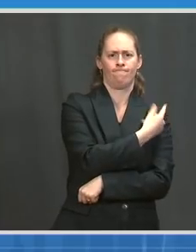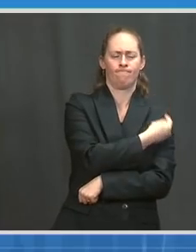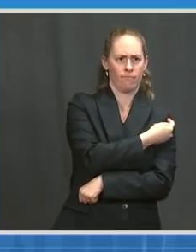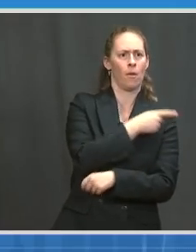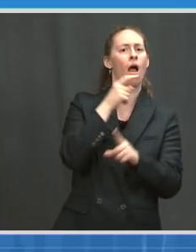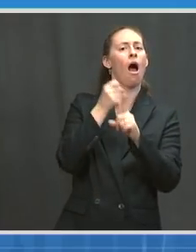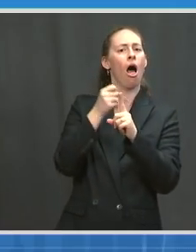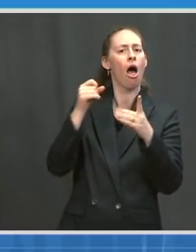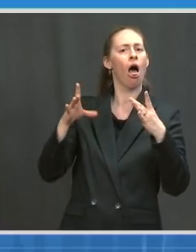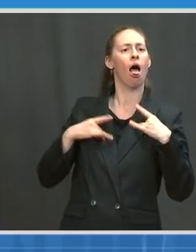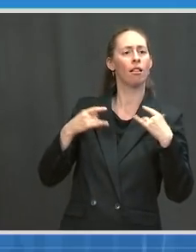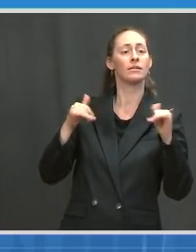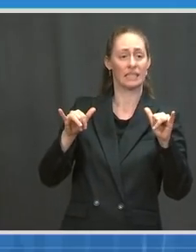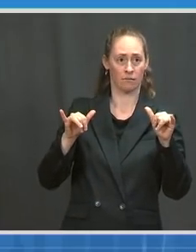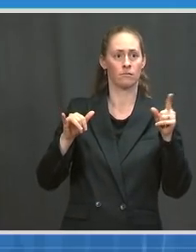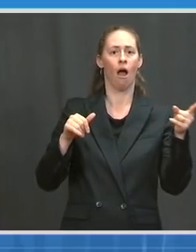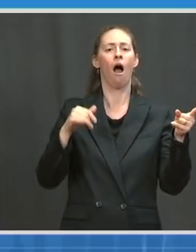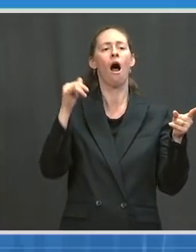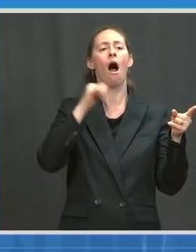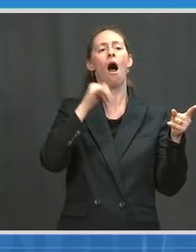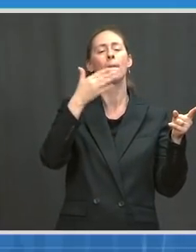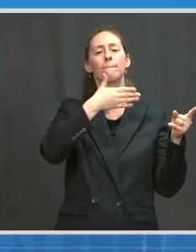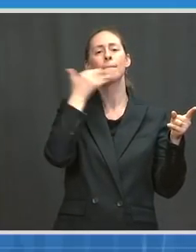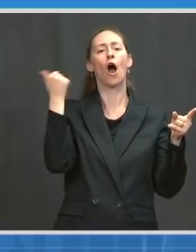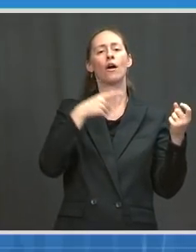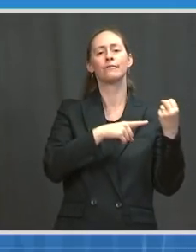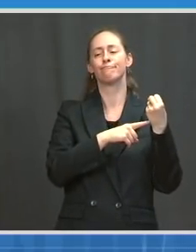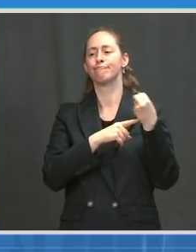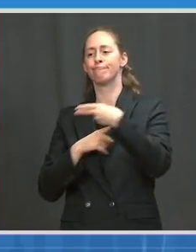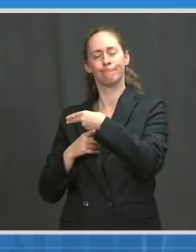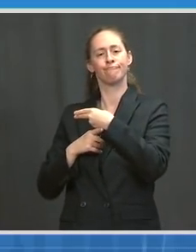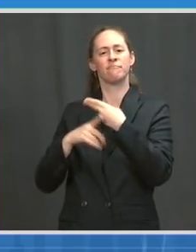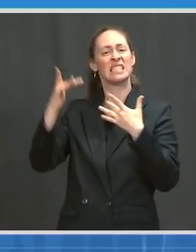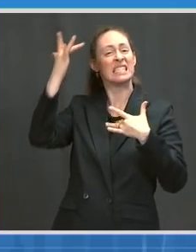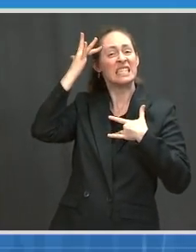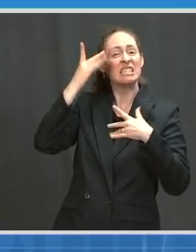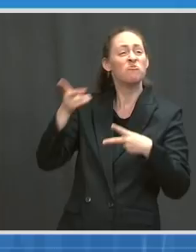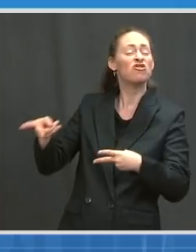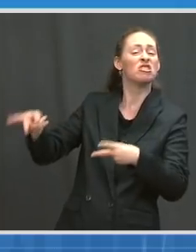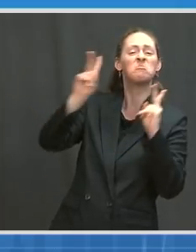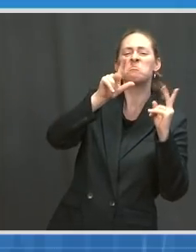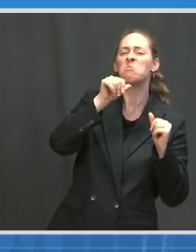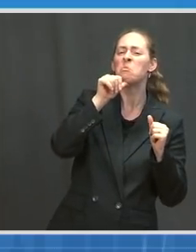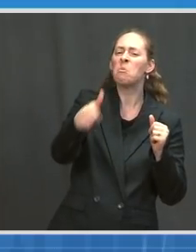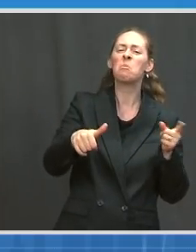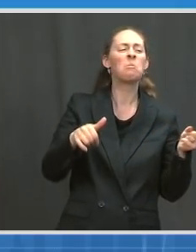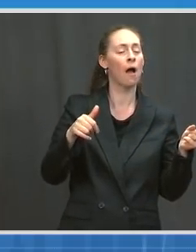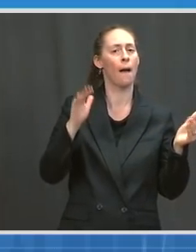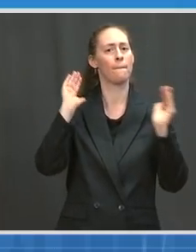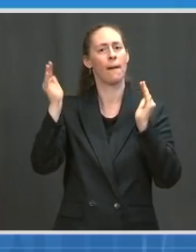more than when you recover from a natural infection. So that's one interesting and important concept.